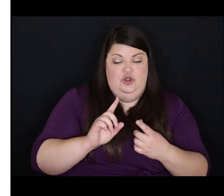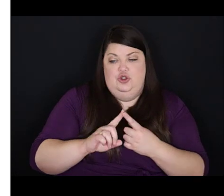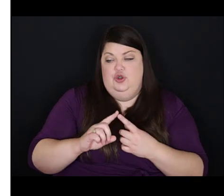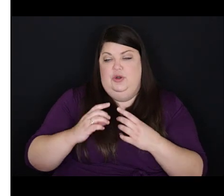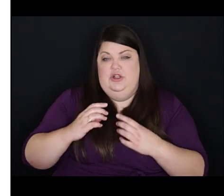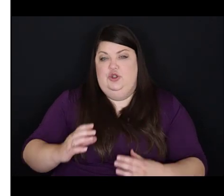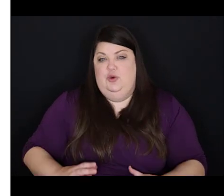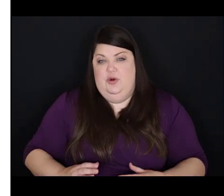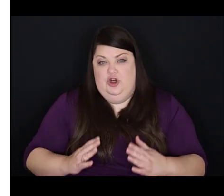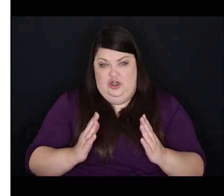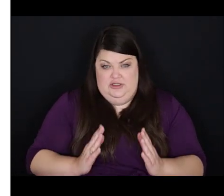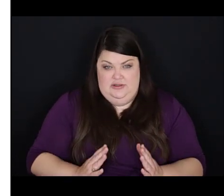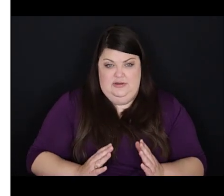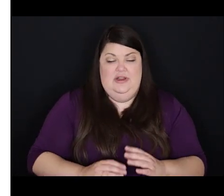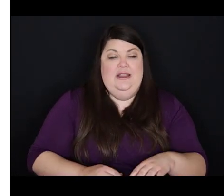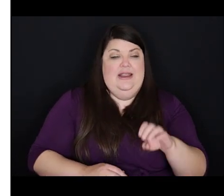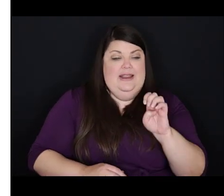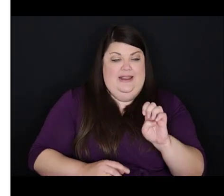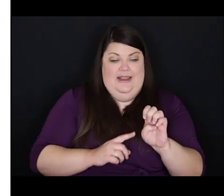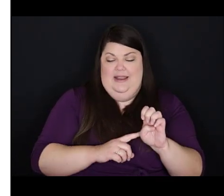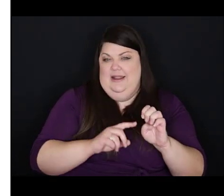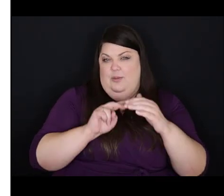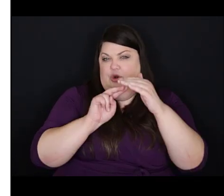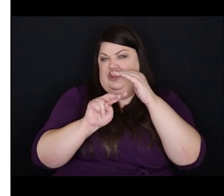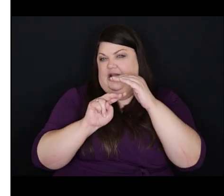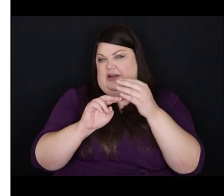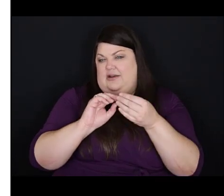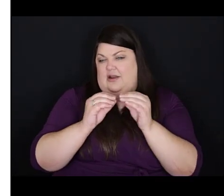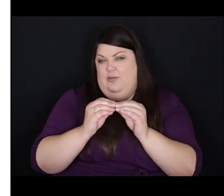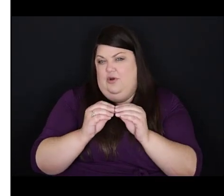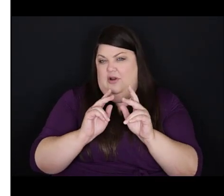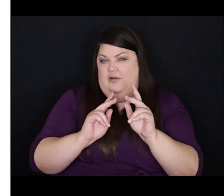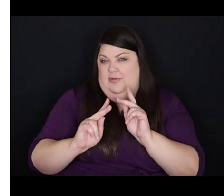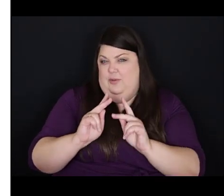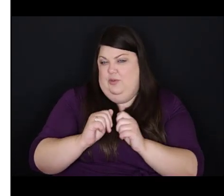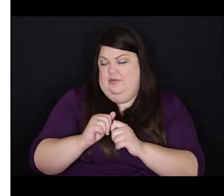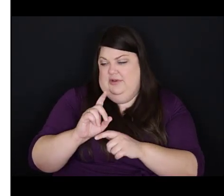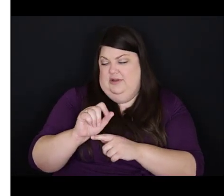number of individuals with disabilities to be served in the VR program in 5 years.